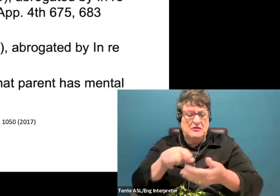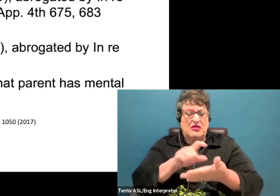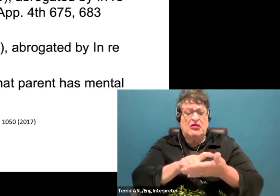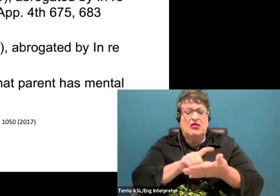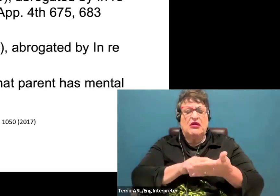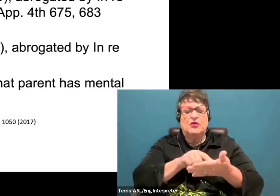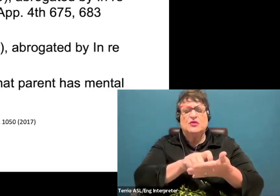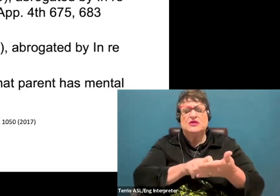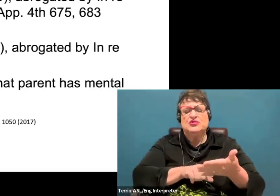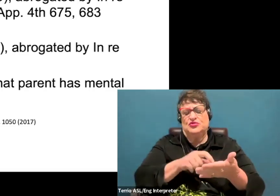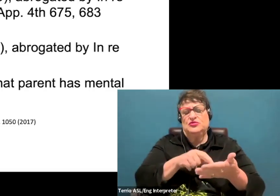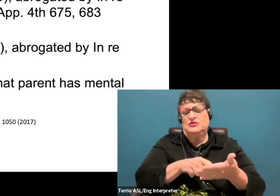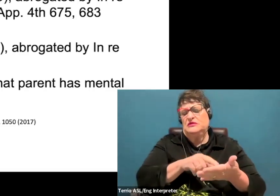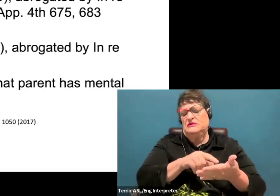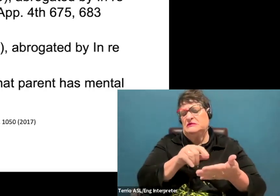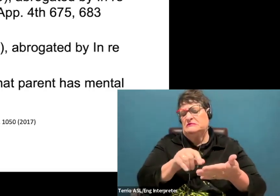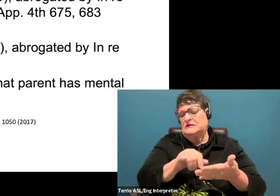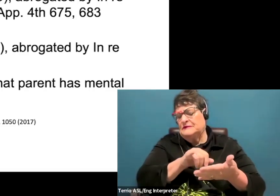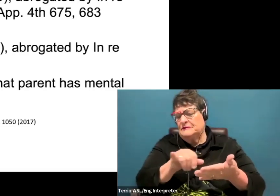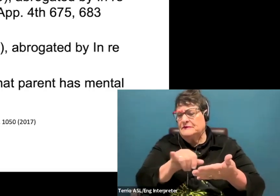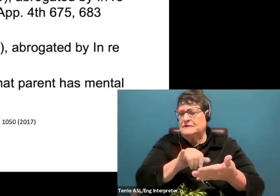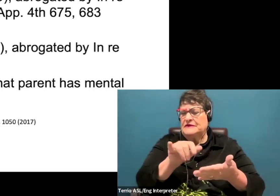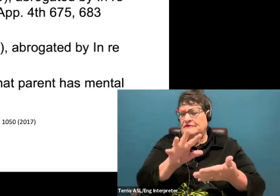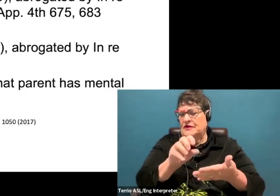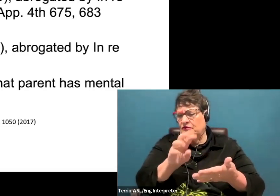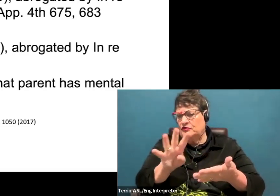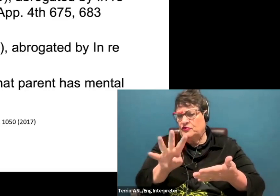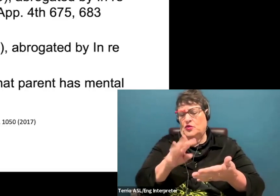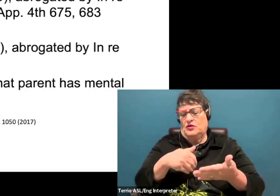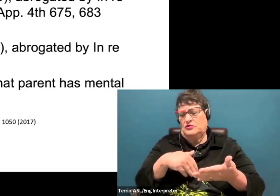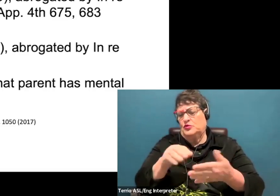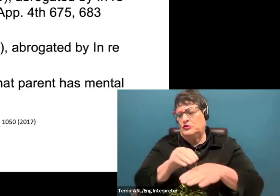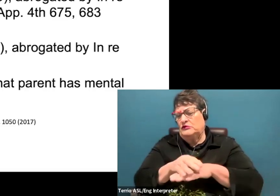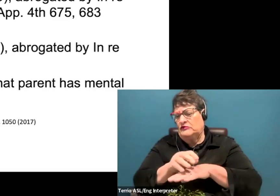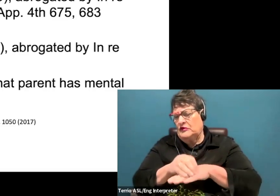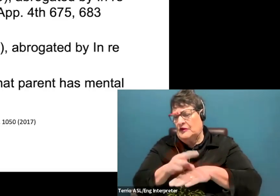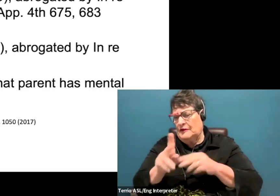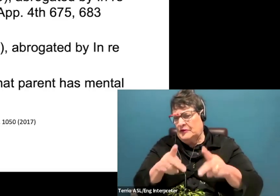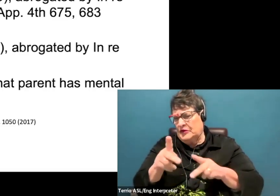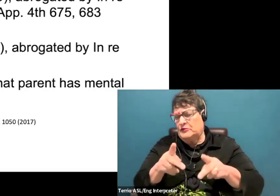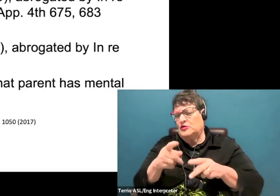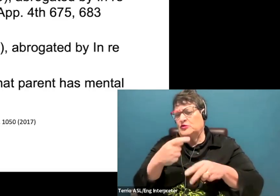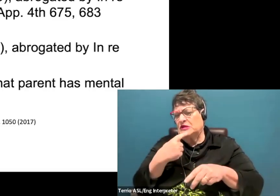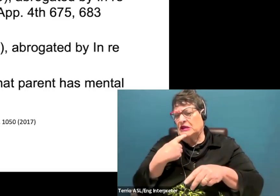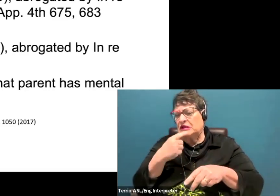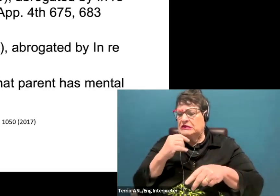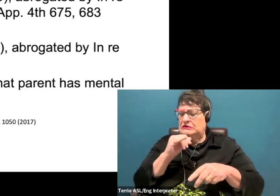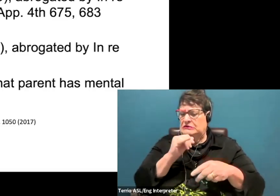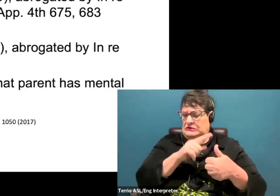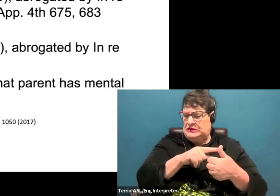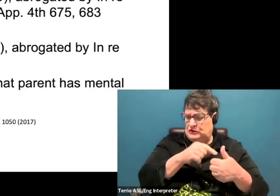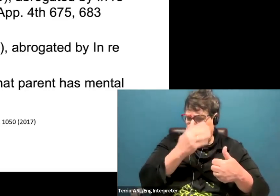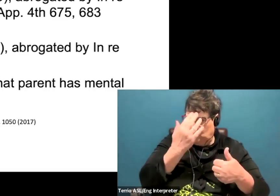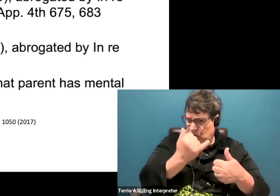and what you can do and what we've advised people to do is to say, This is why it's wrong. This is what the ADA says,